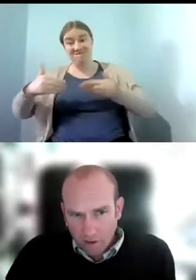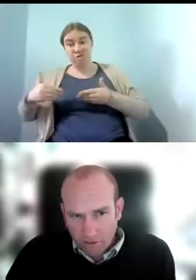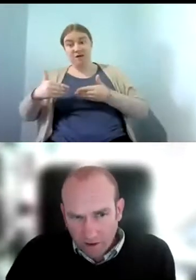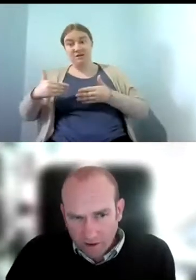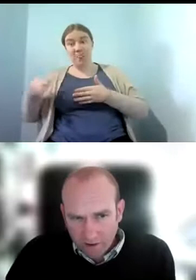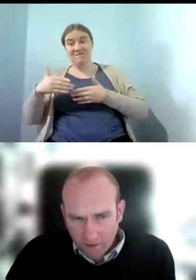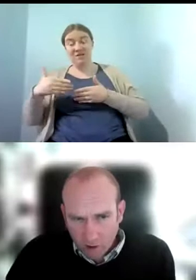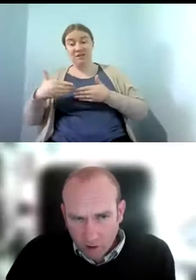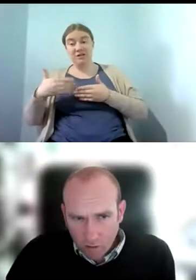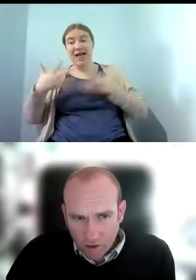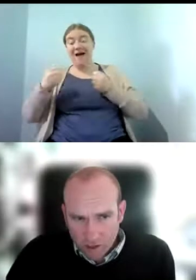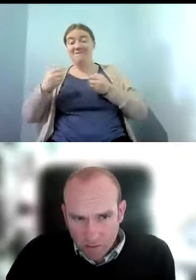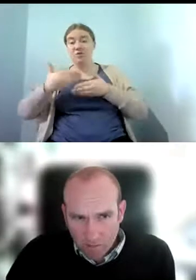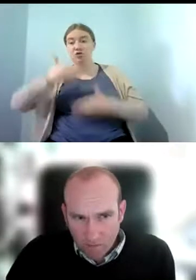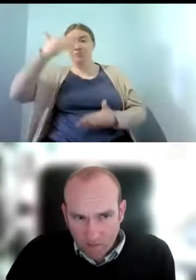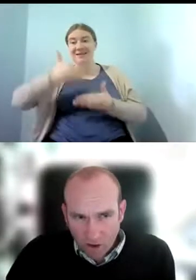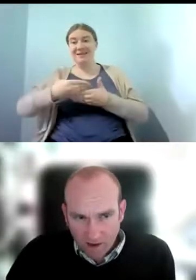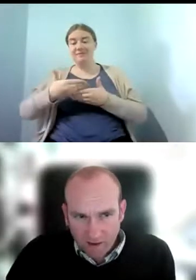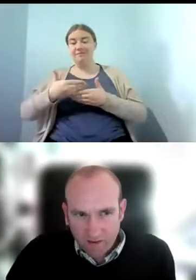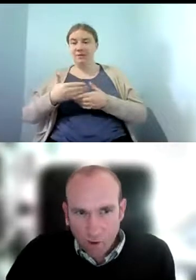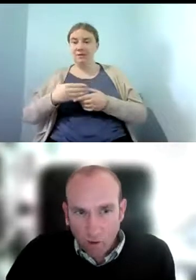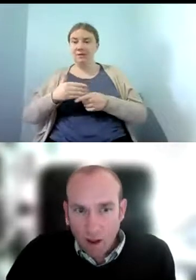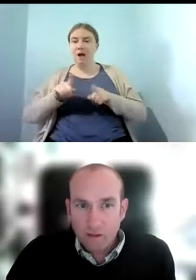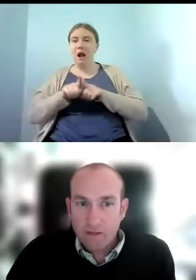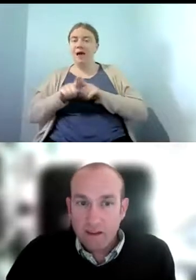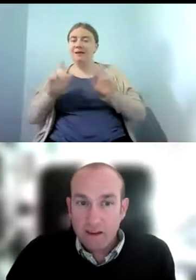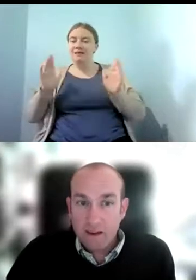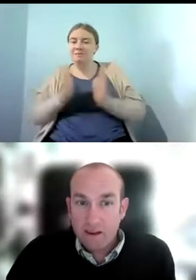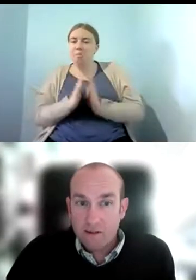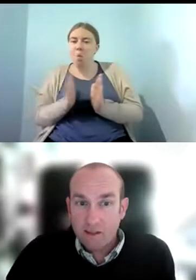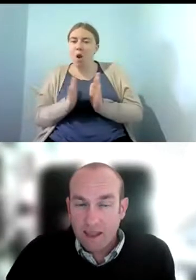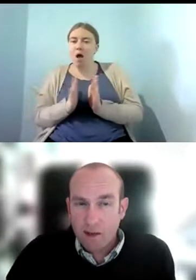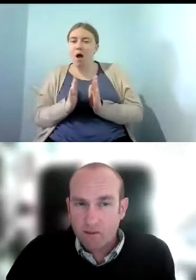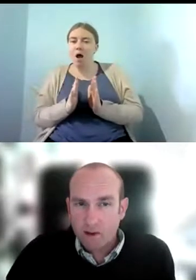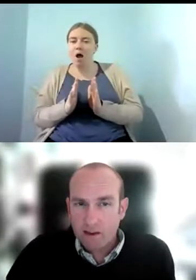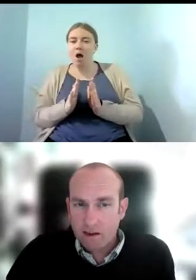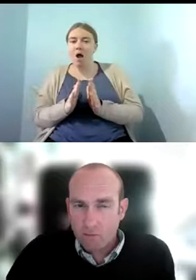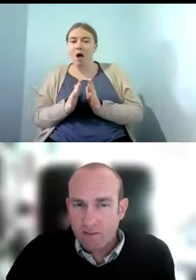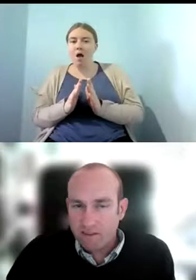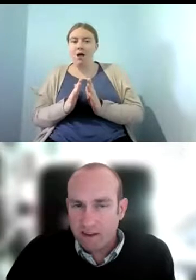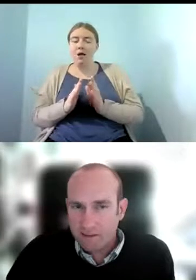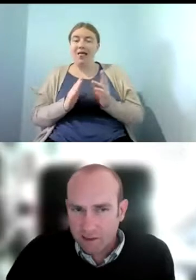screens too which are slightly smaller than the the gap between the nibs and the c-sections